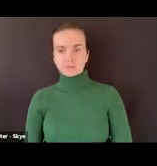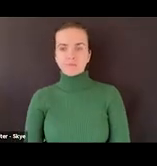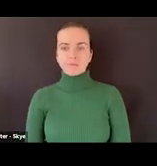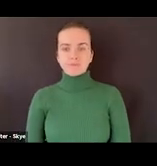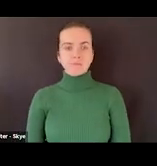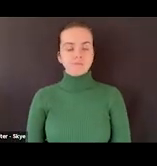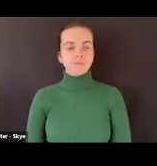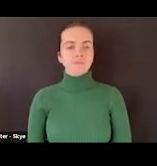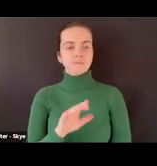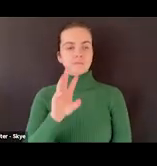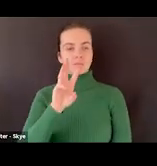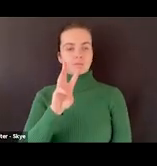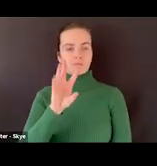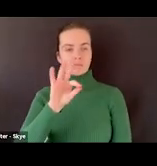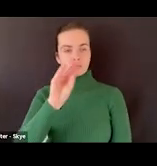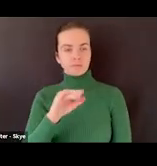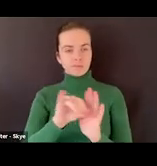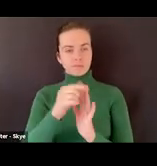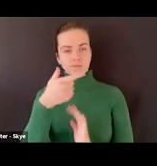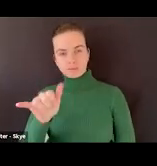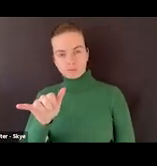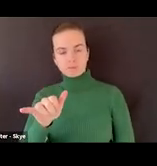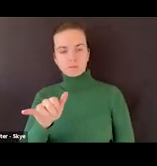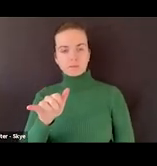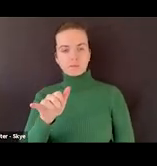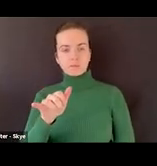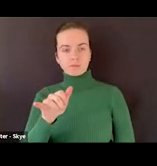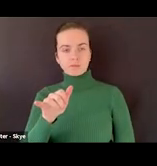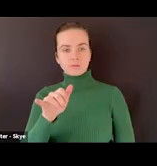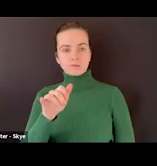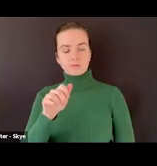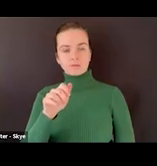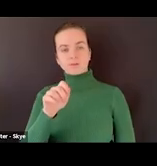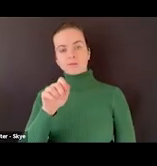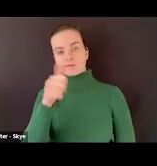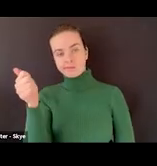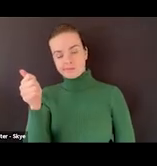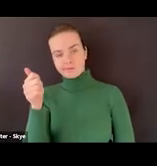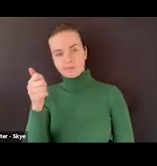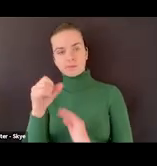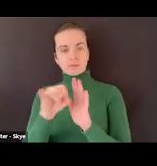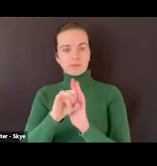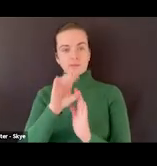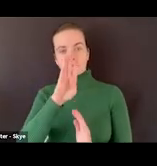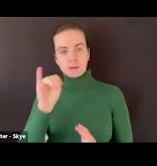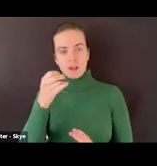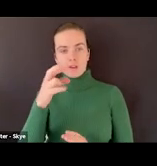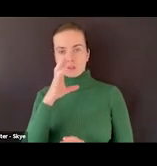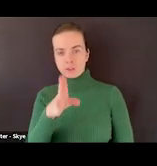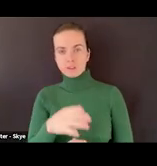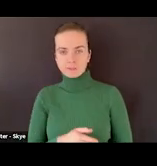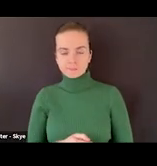About 69% identified as gay, and the remainder, 15.6%, identified as bisexual or straight.